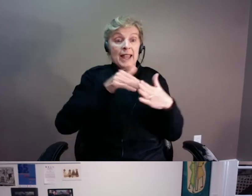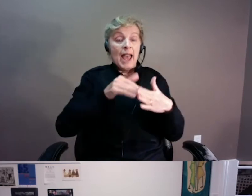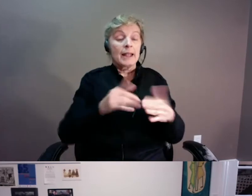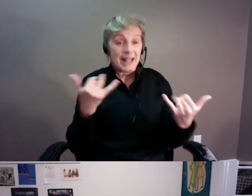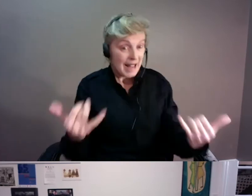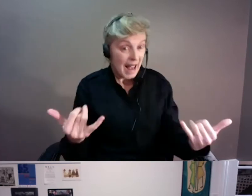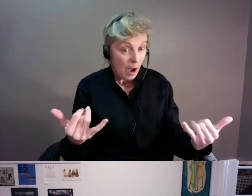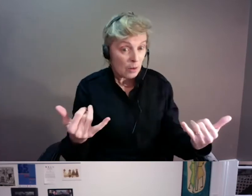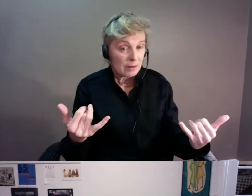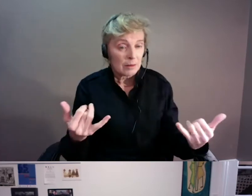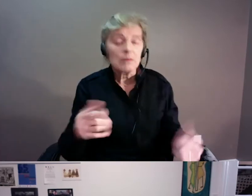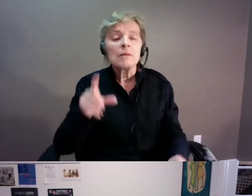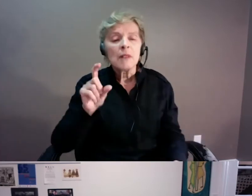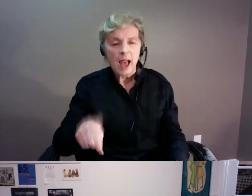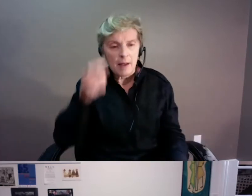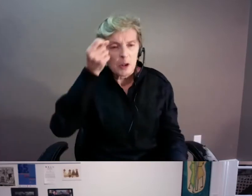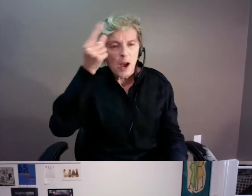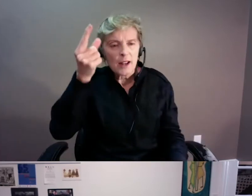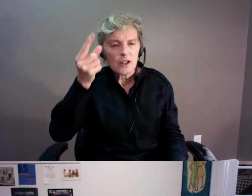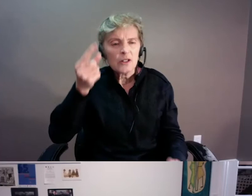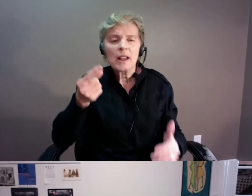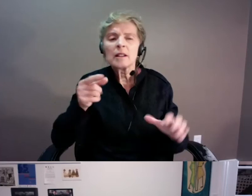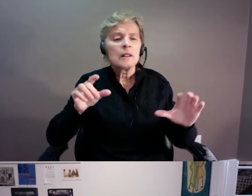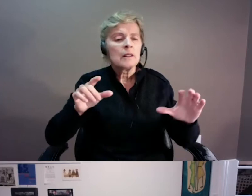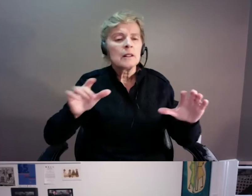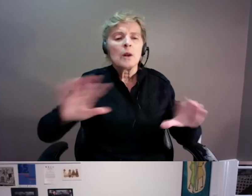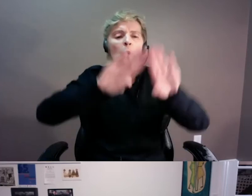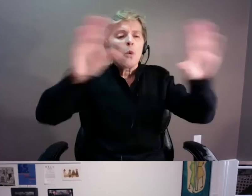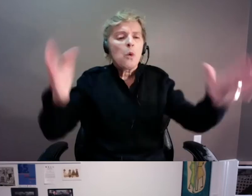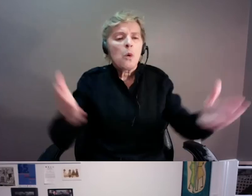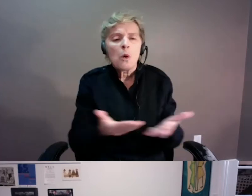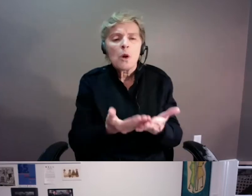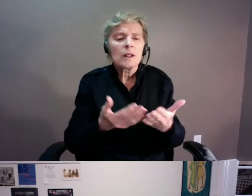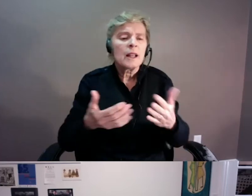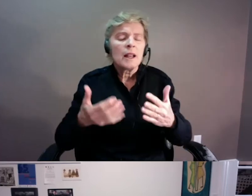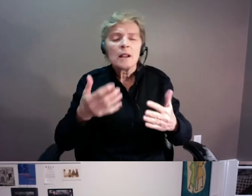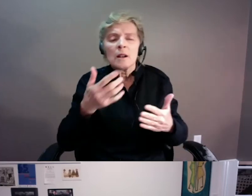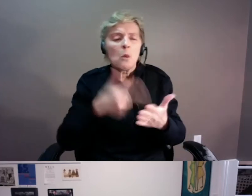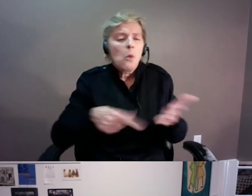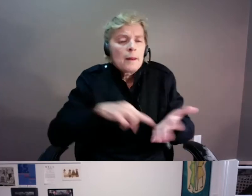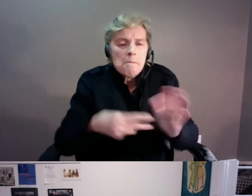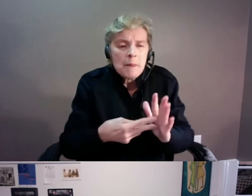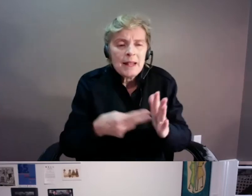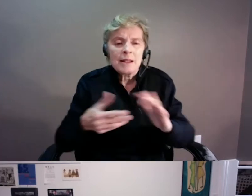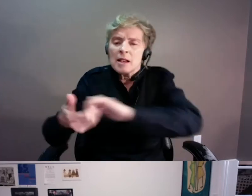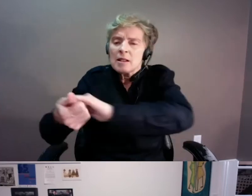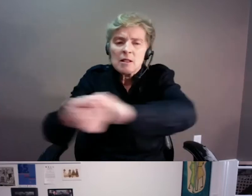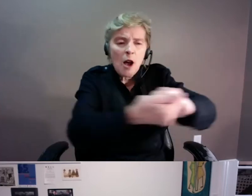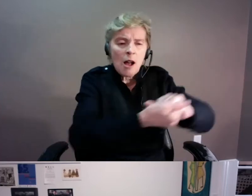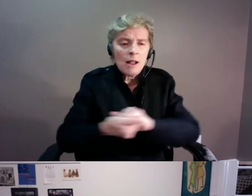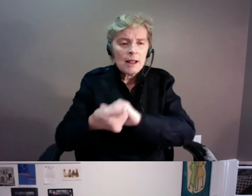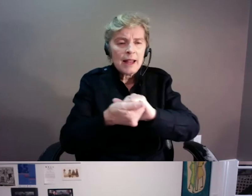what our societies are all about. And solidarity and sustainability of our societies are absolutely